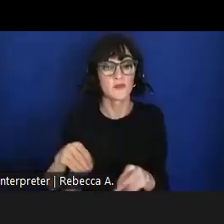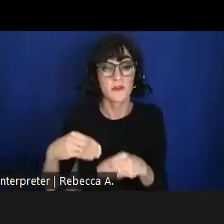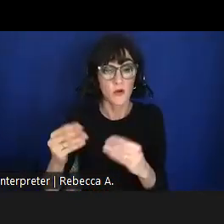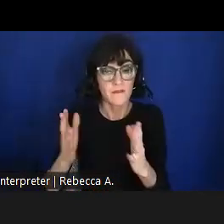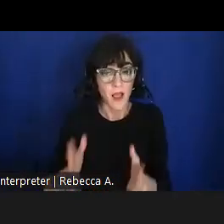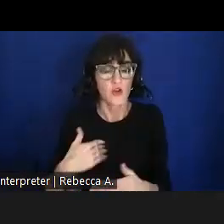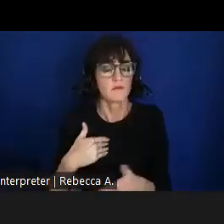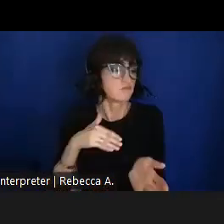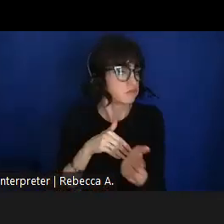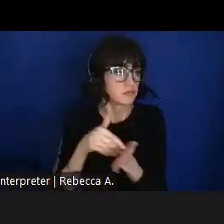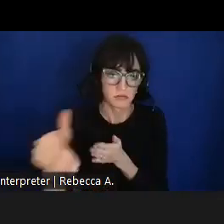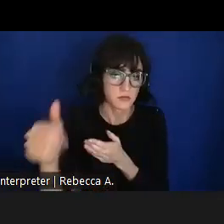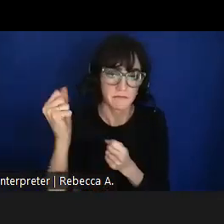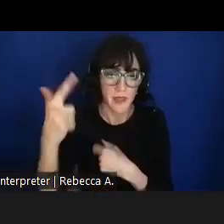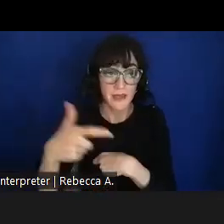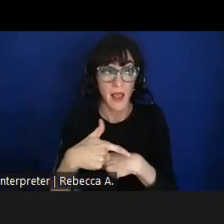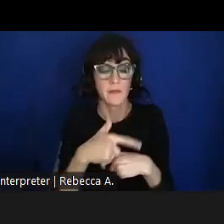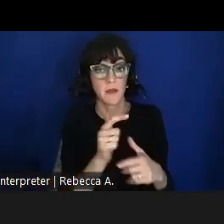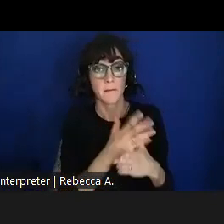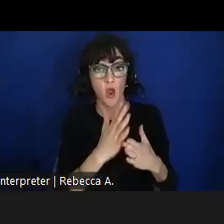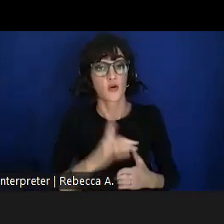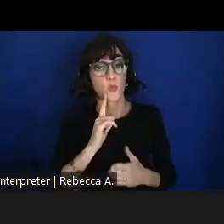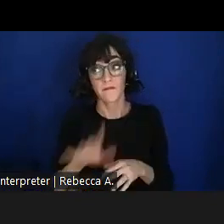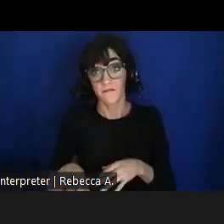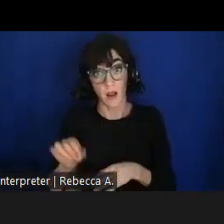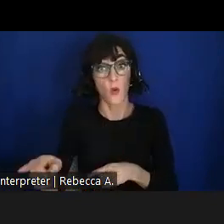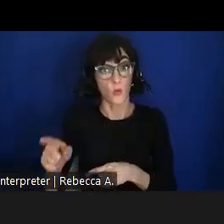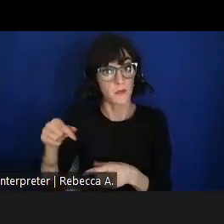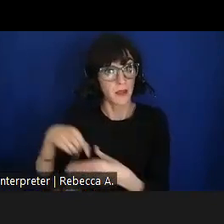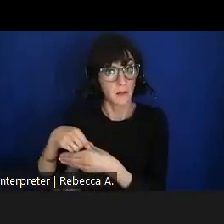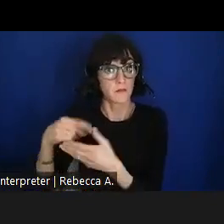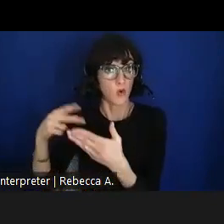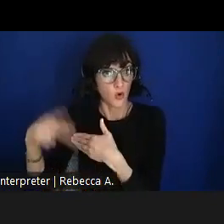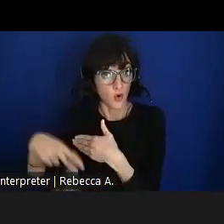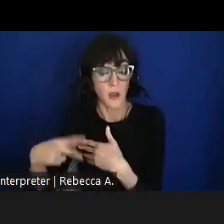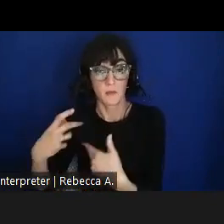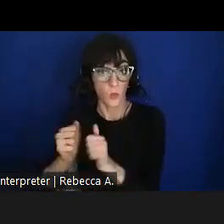was in our program and would leave me voicemails would call me saying oh well that person just